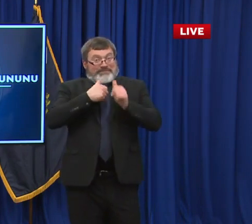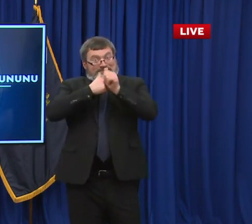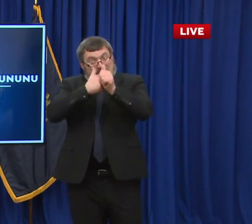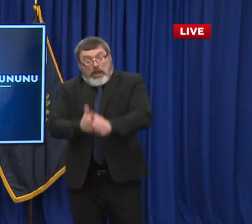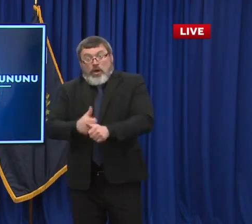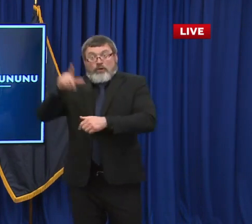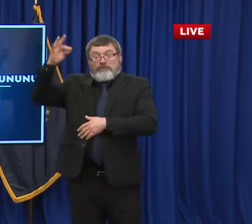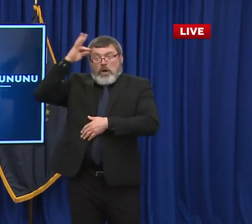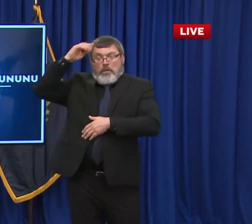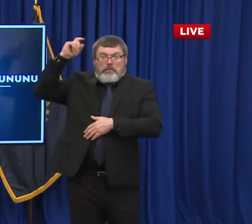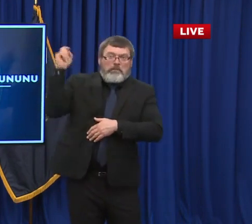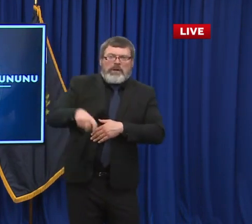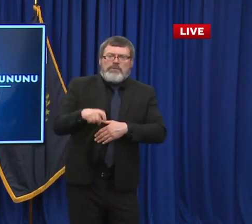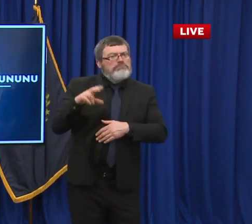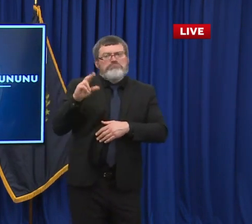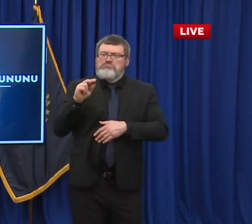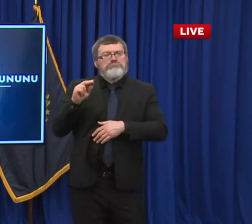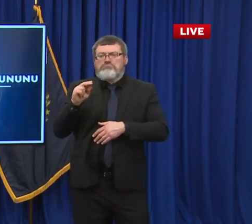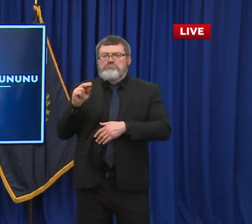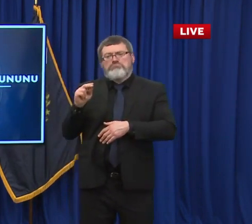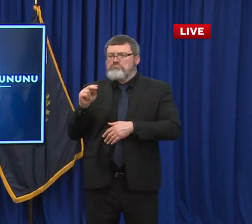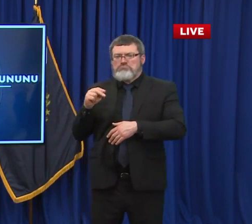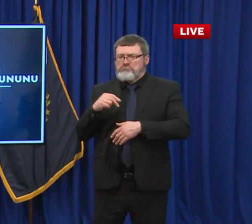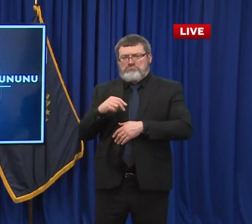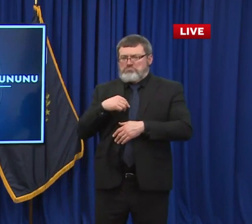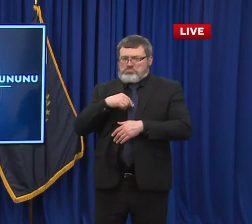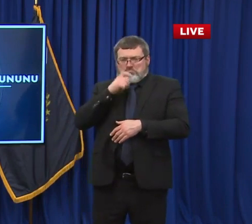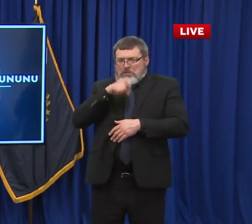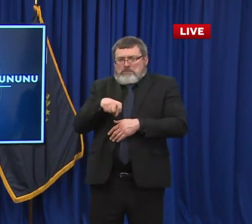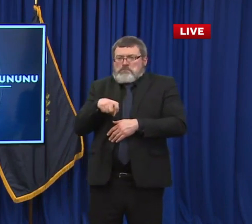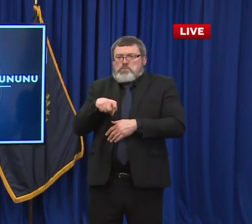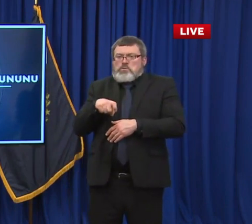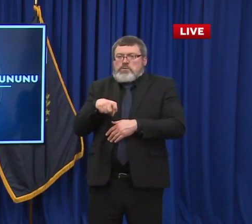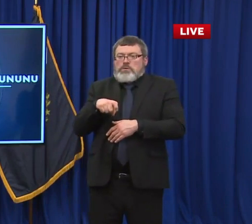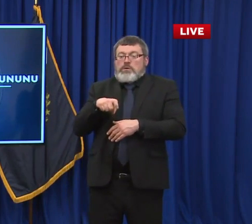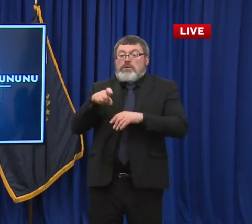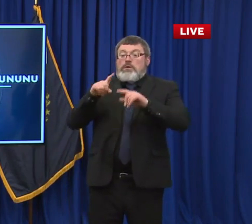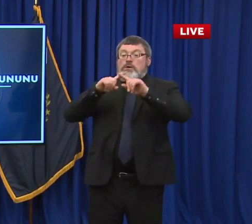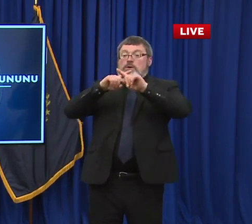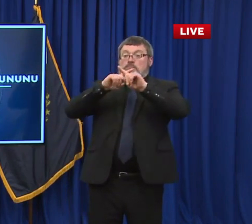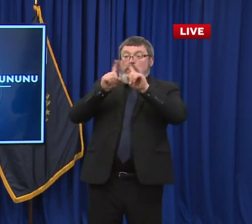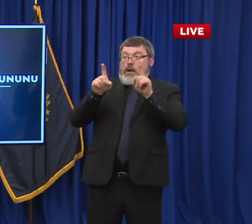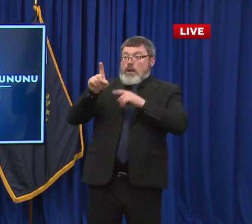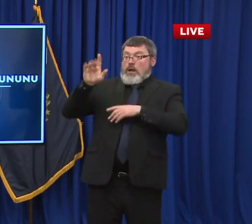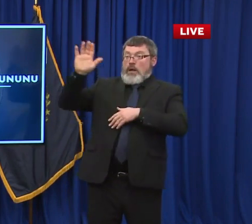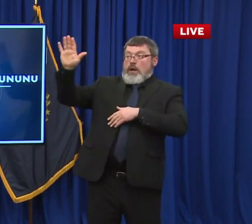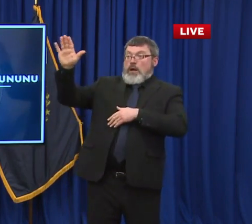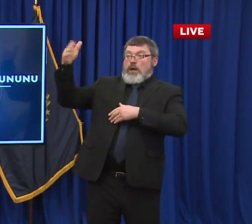THERE IS NO REQUIREMENT NEW HAMPSHIRE ADOPT THESE DIFFERENT STRATEGIES.